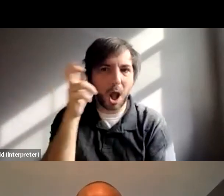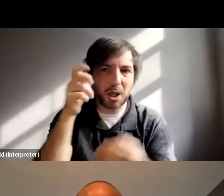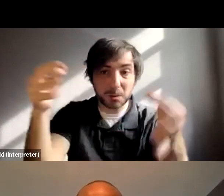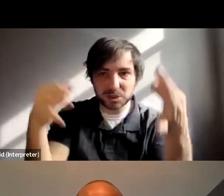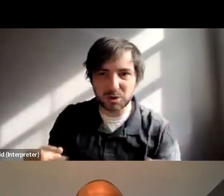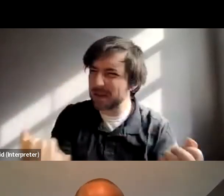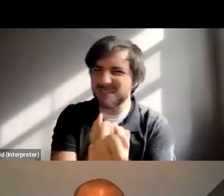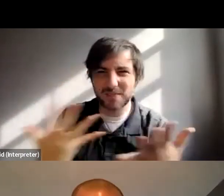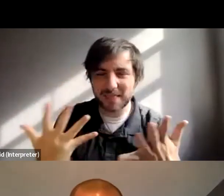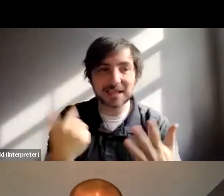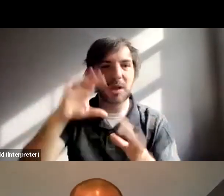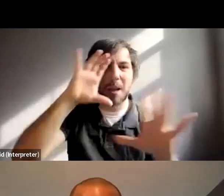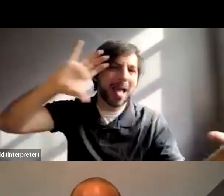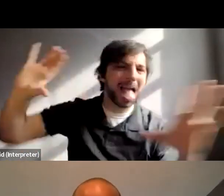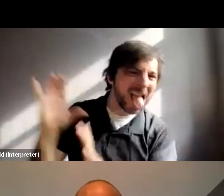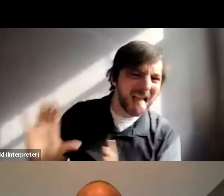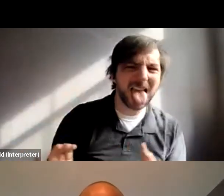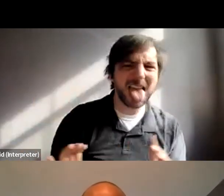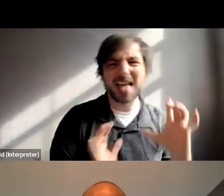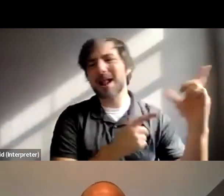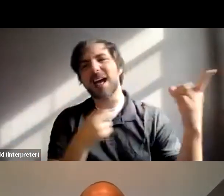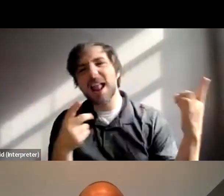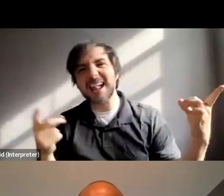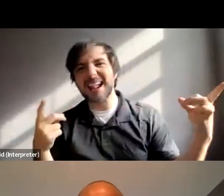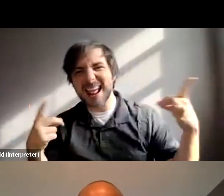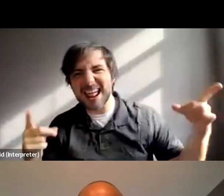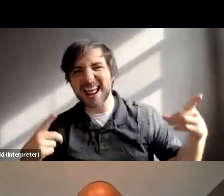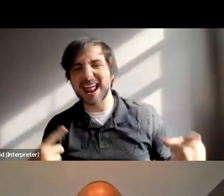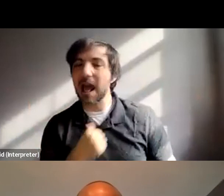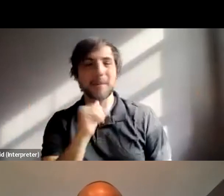up in the middle of the night describing things . I'm not going to China. I'm going to Connecticut